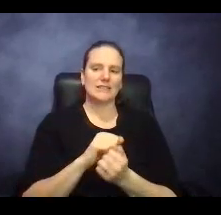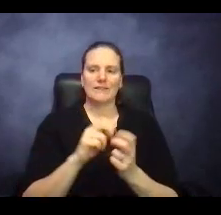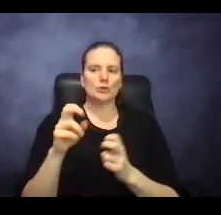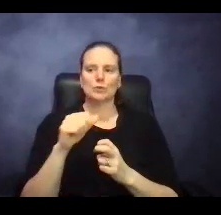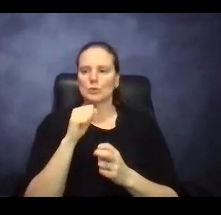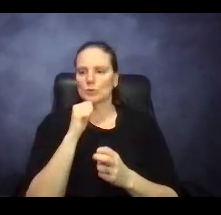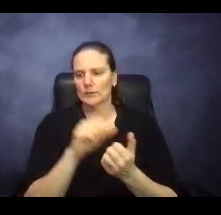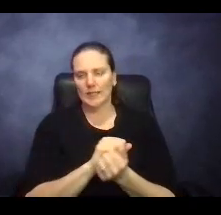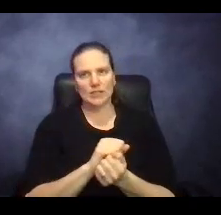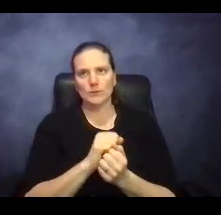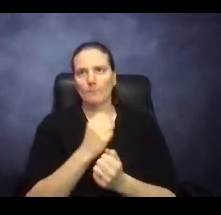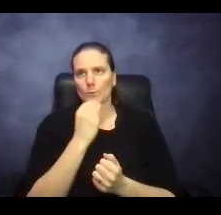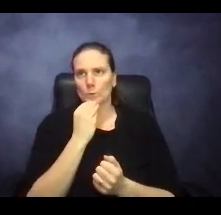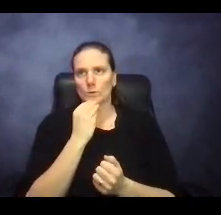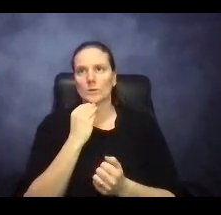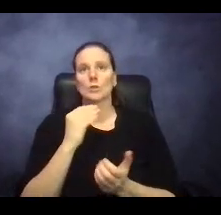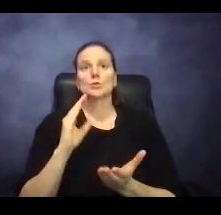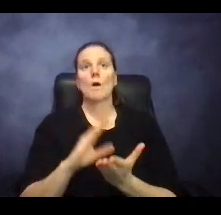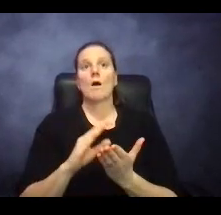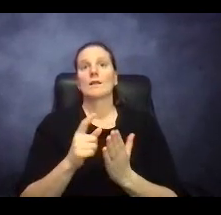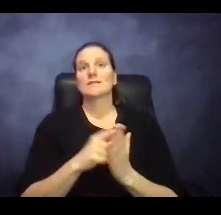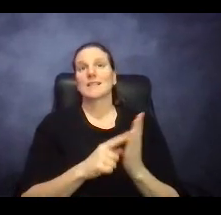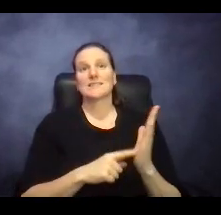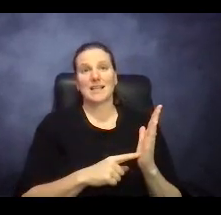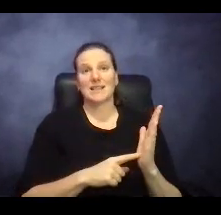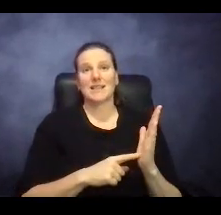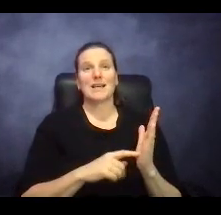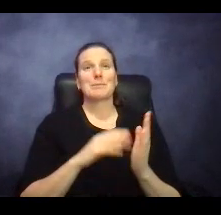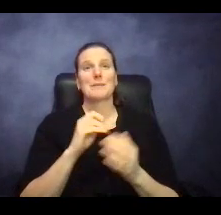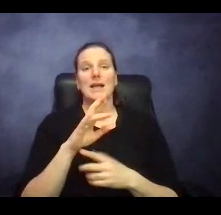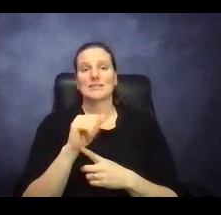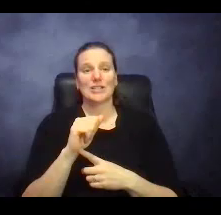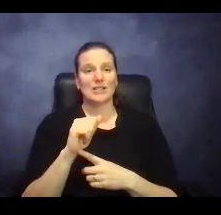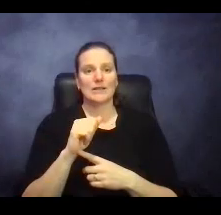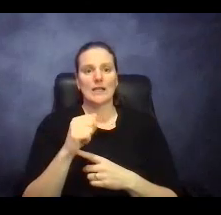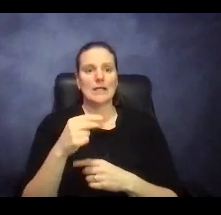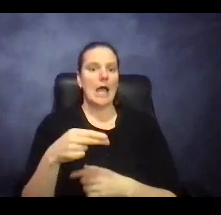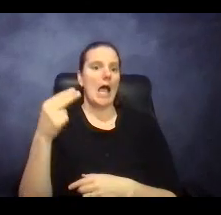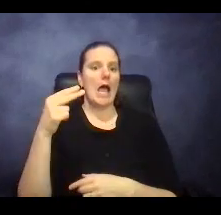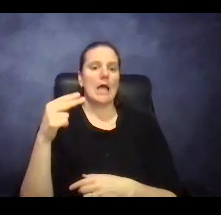gets into the small intestine bacteria feed off of it, and then you get high methane and hydrogen gases